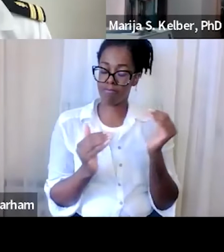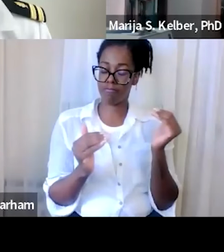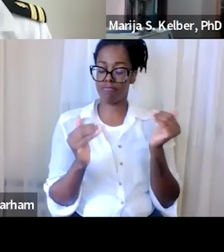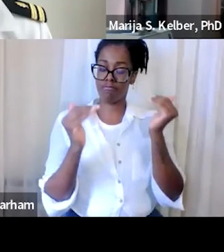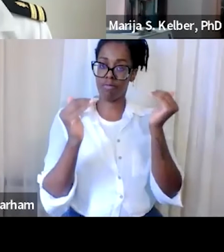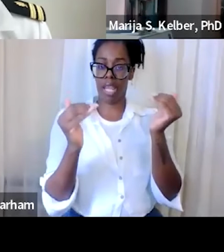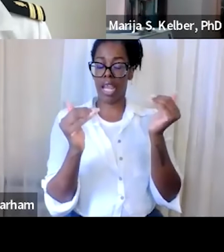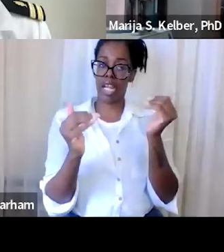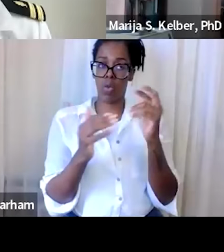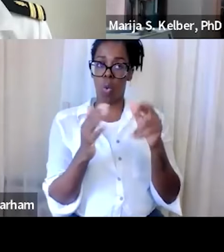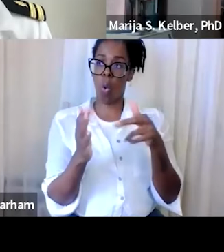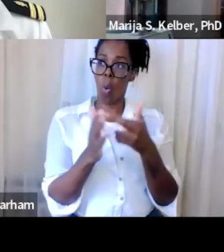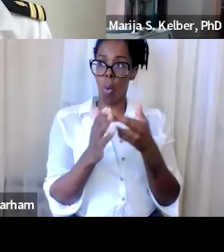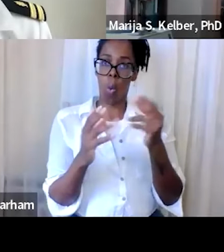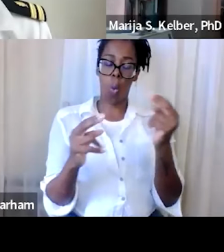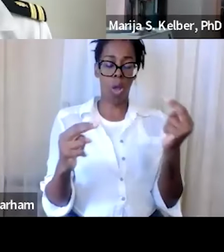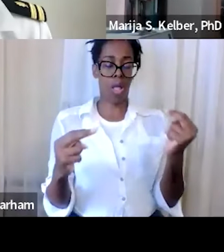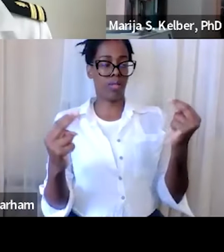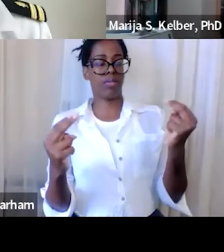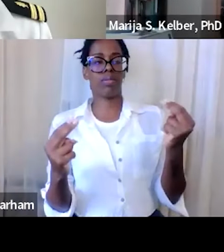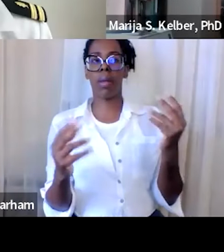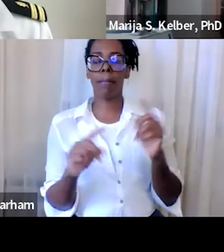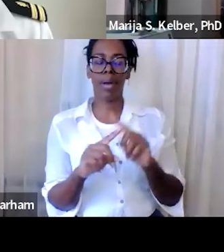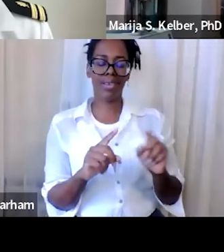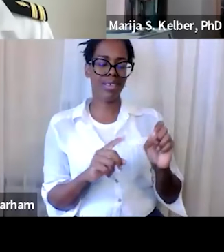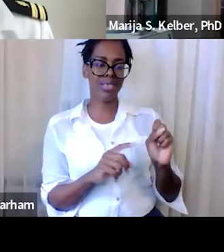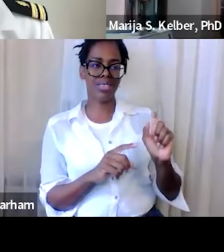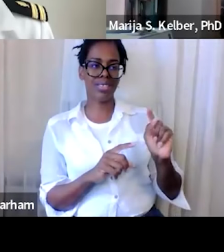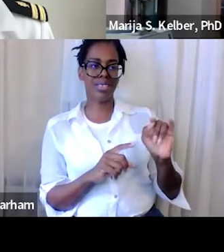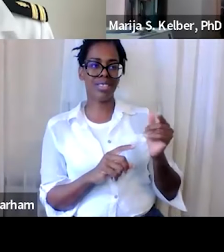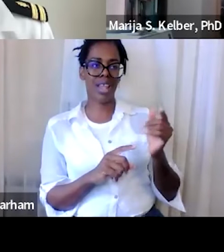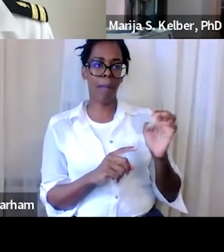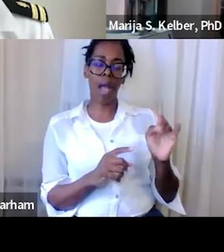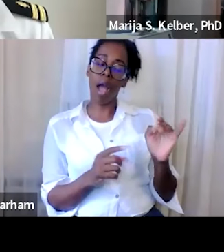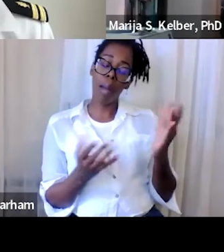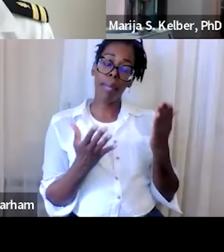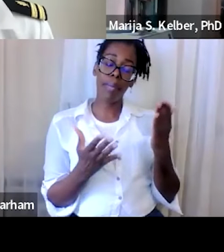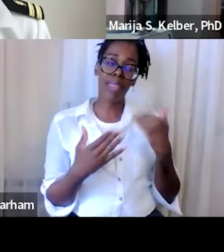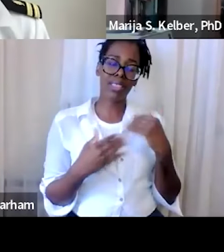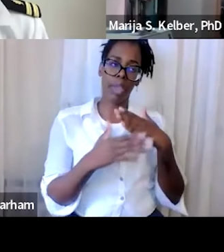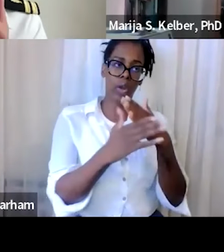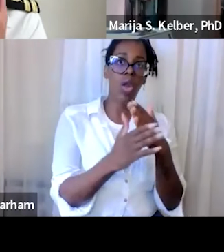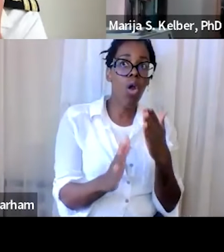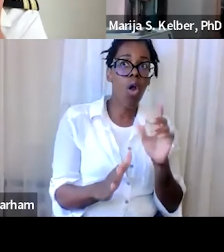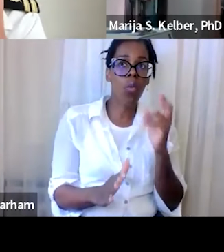Again, I think stigma is really best seen as a barrier or a reason to not seek mental health care.